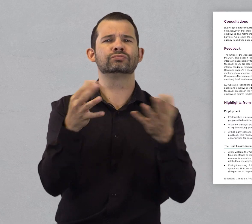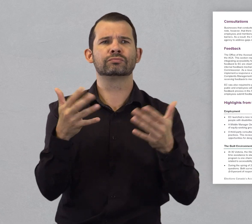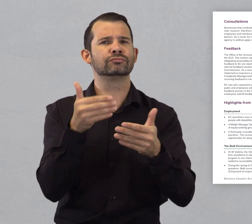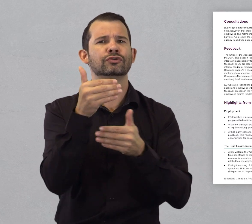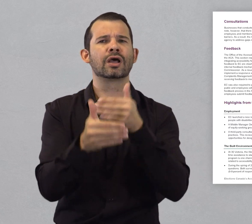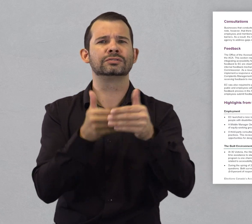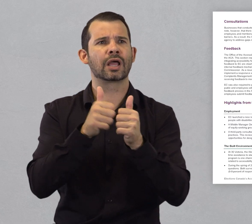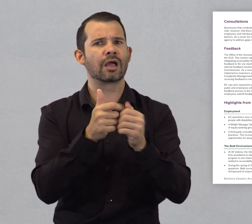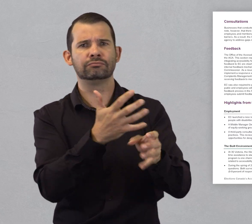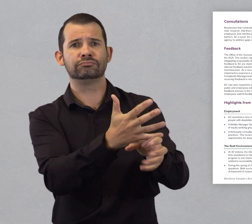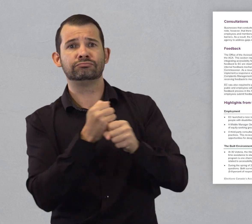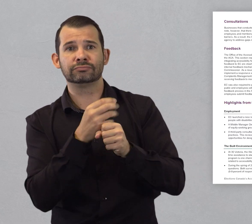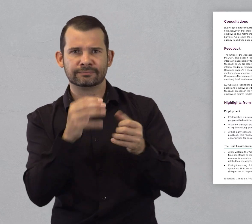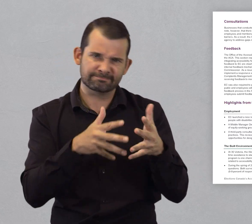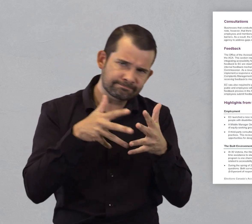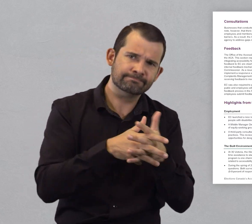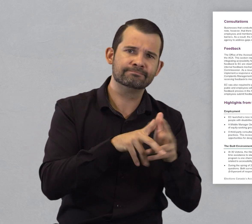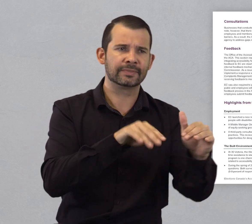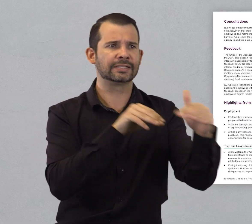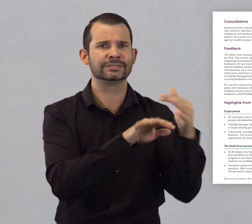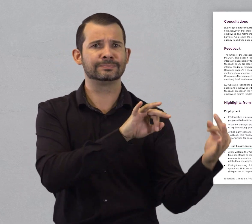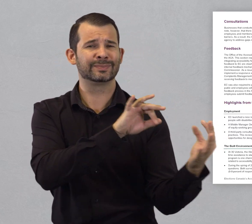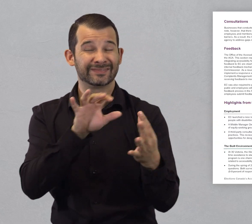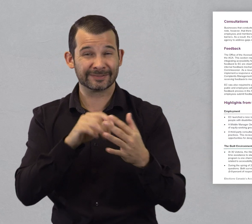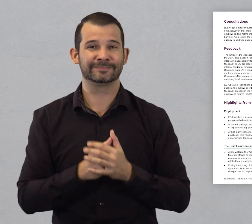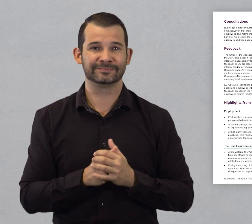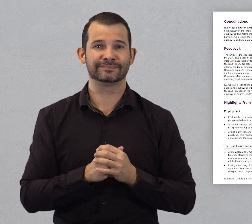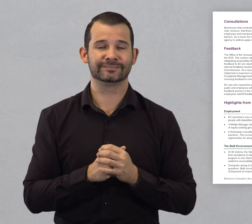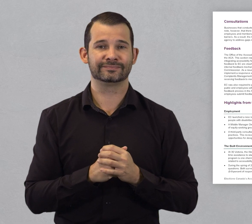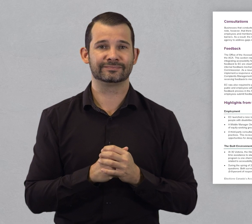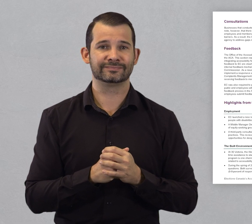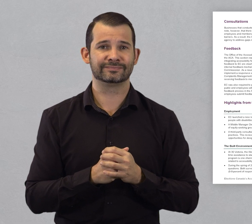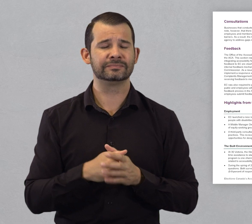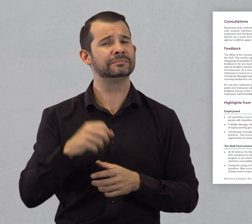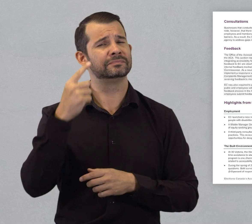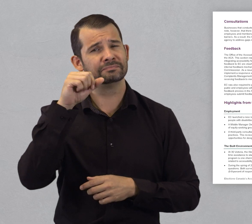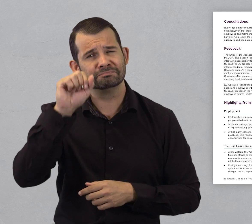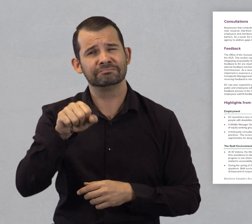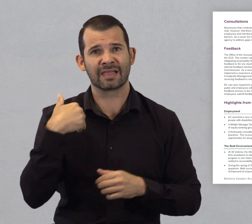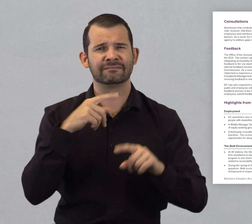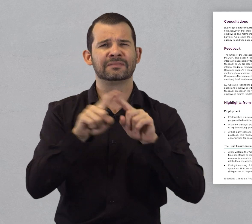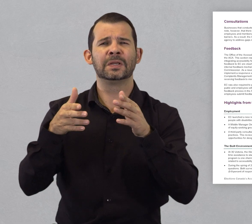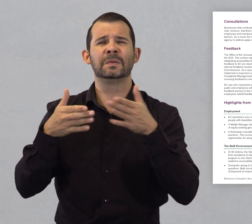receiving and integrating accessibility feedback. While the ways that members of the public can